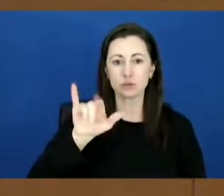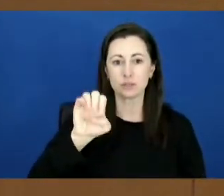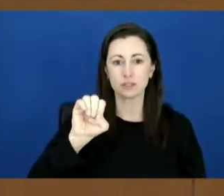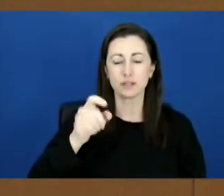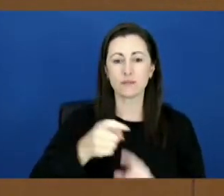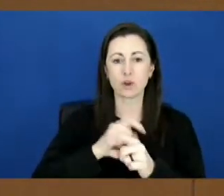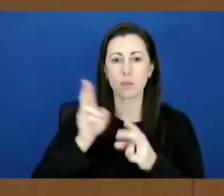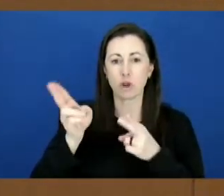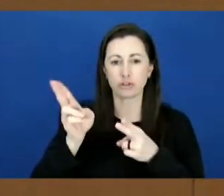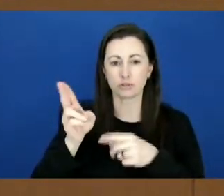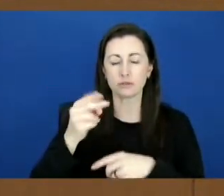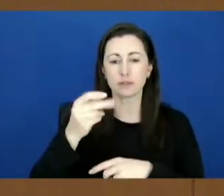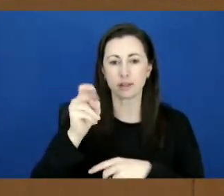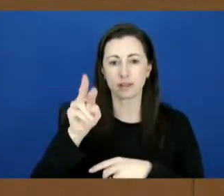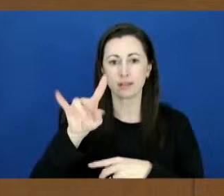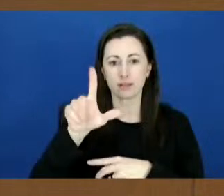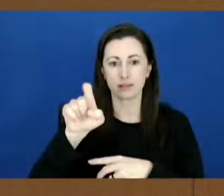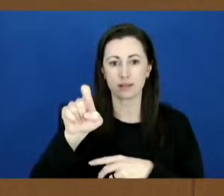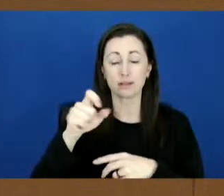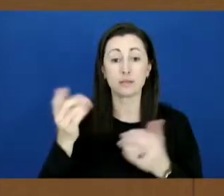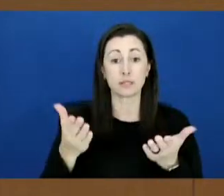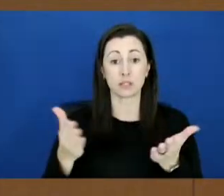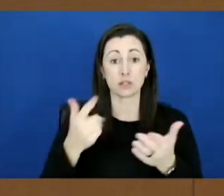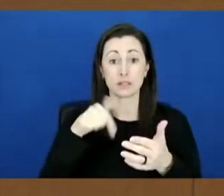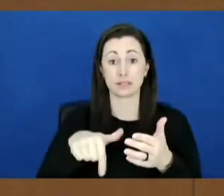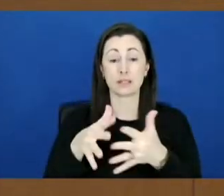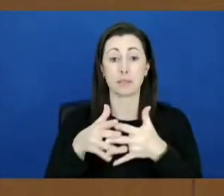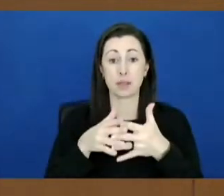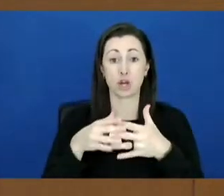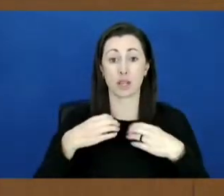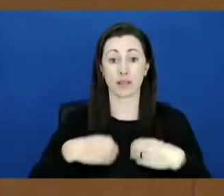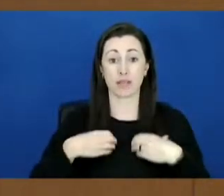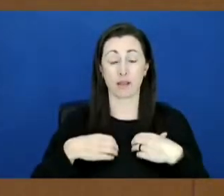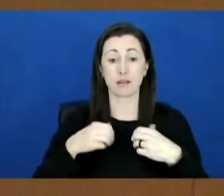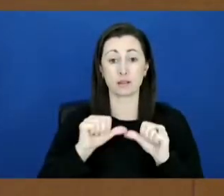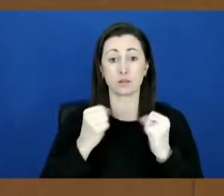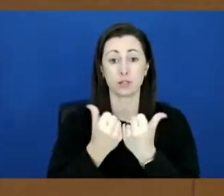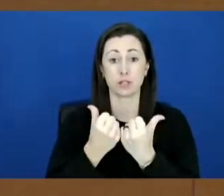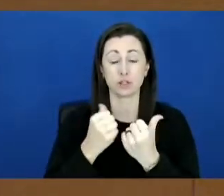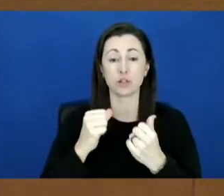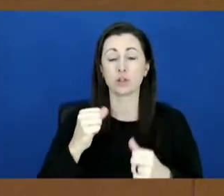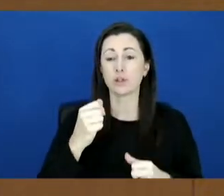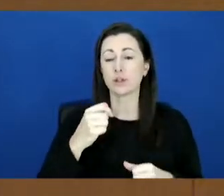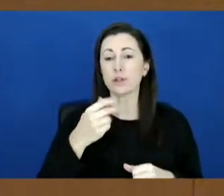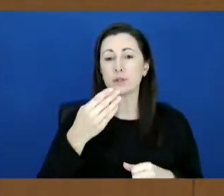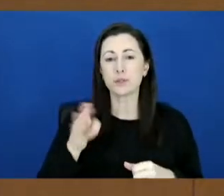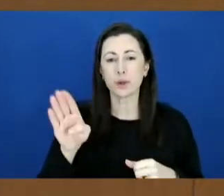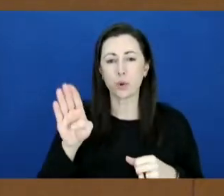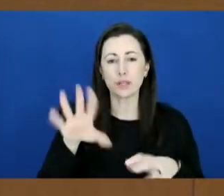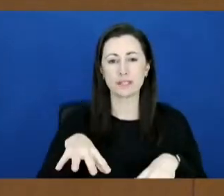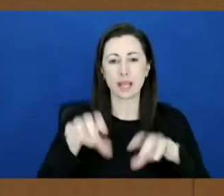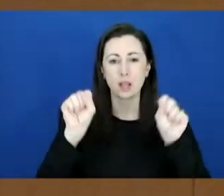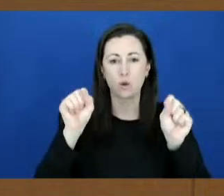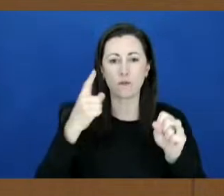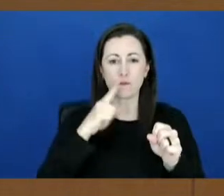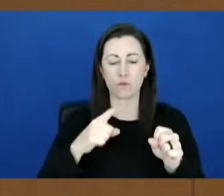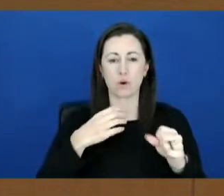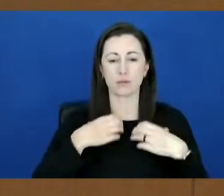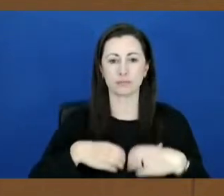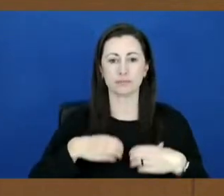MY NAME IS JULIE FROM HUNTERSVILLE.